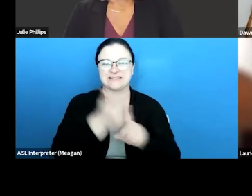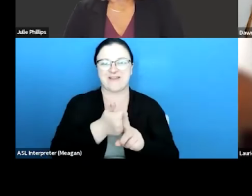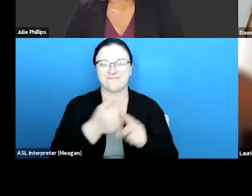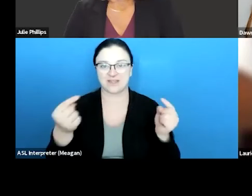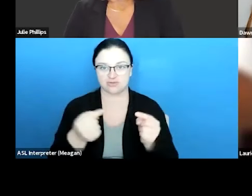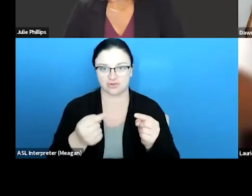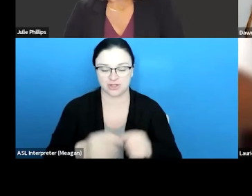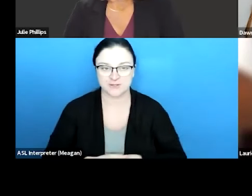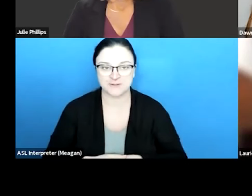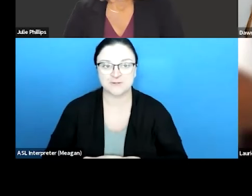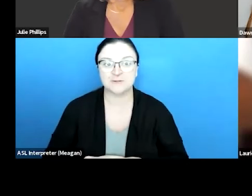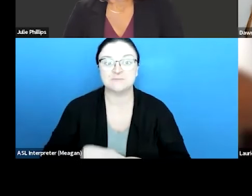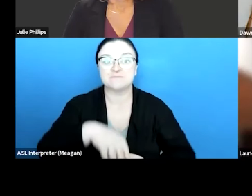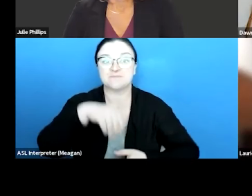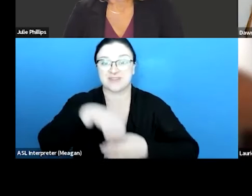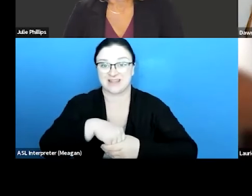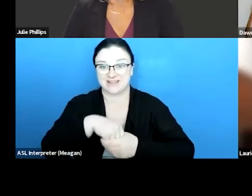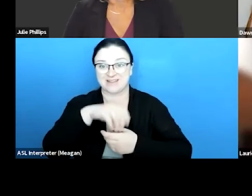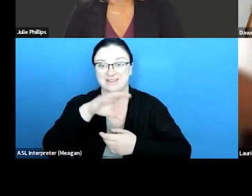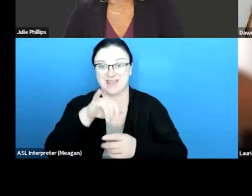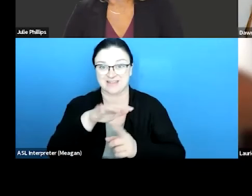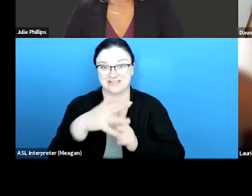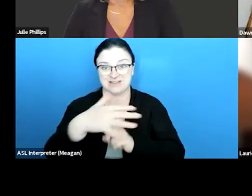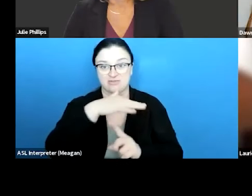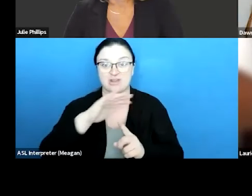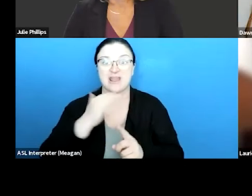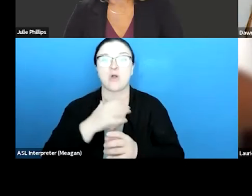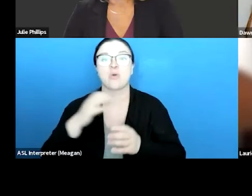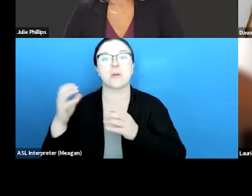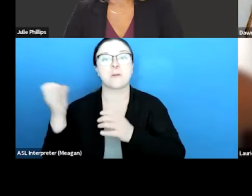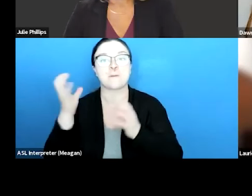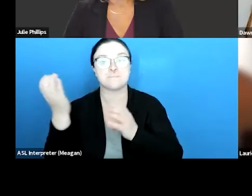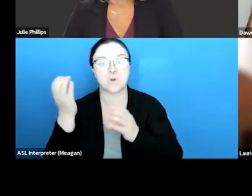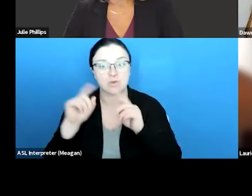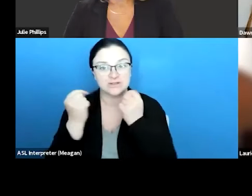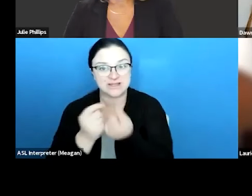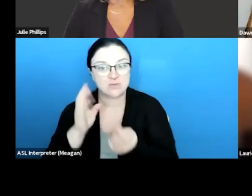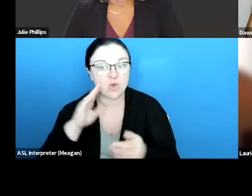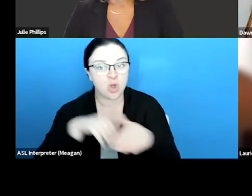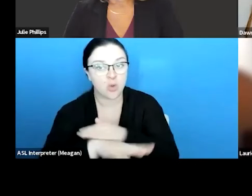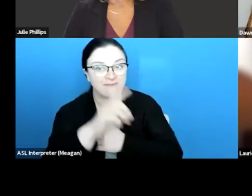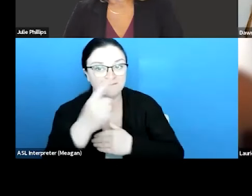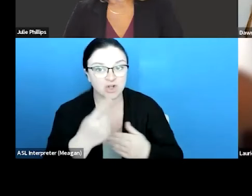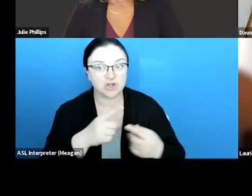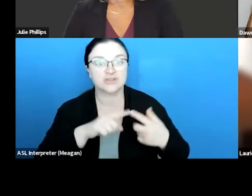In these settings, our mobile teams go in first, but have law enforcement right there,